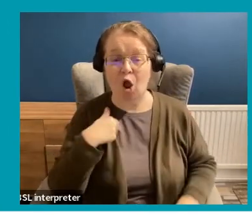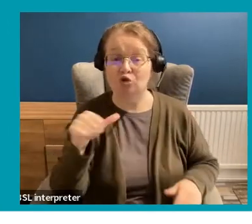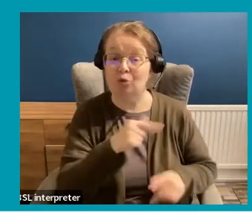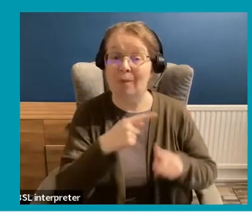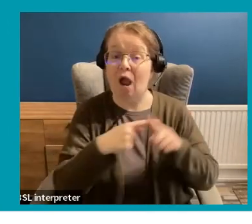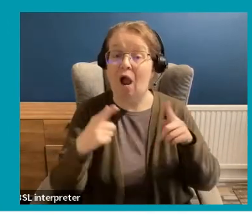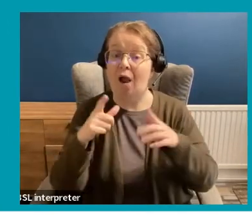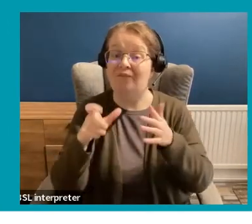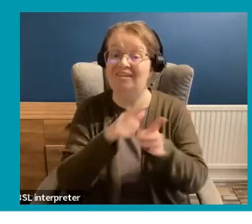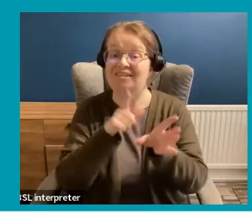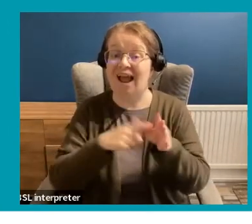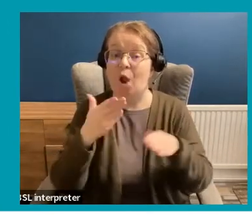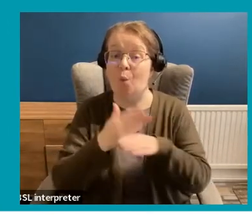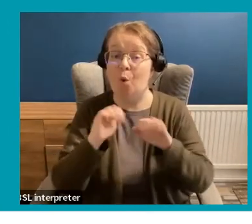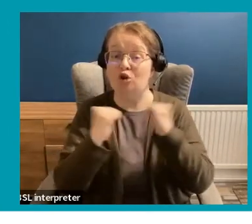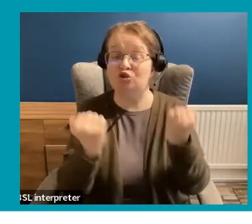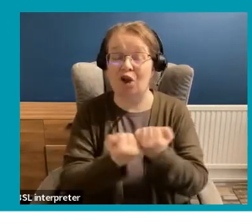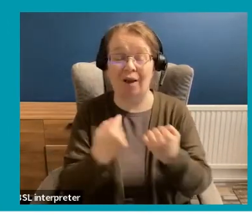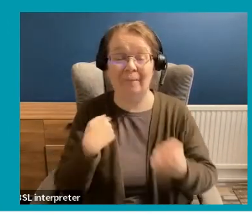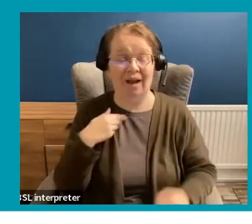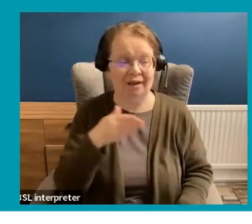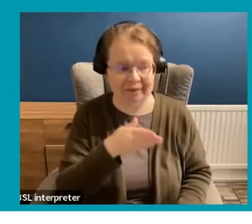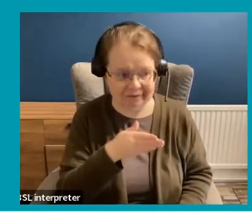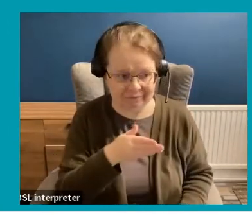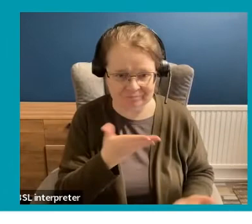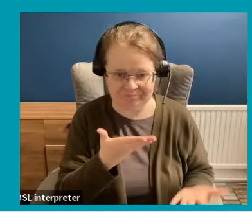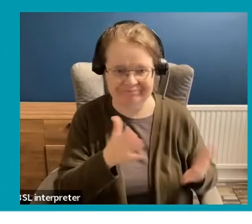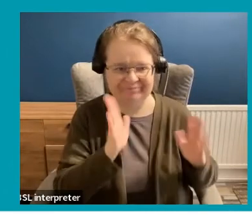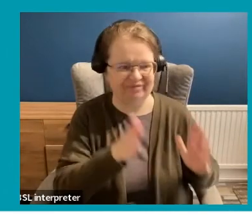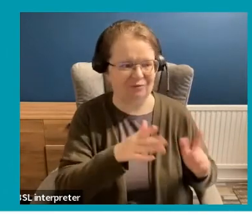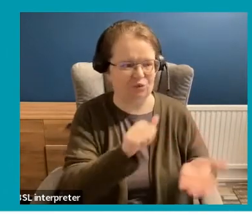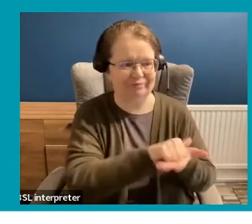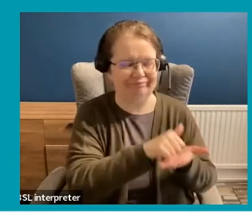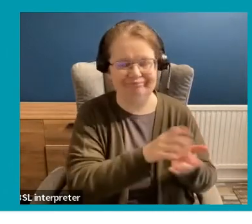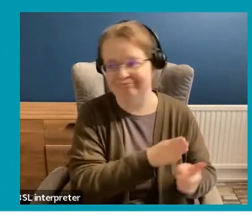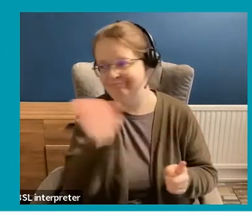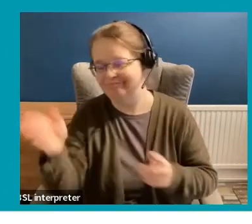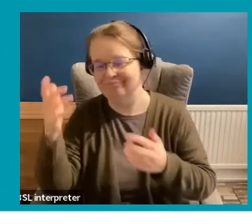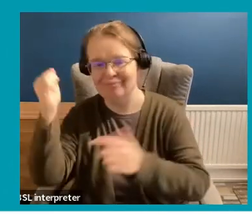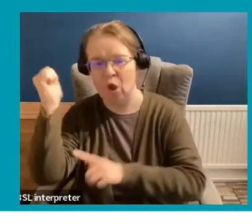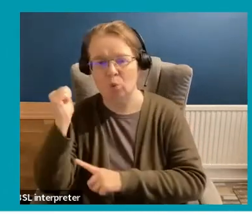them and we had to end up doing it in a nearby hotel because I could